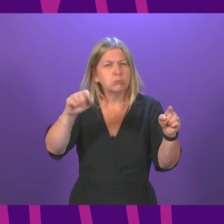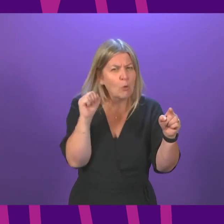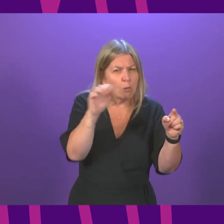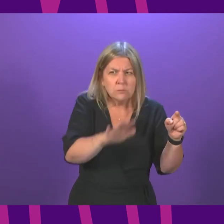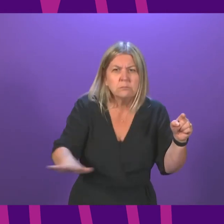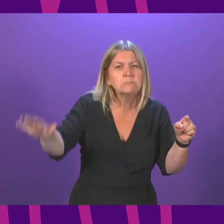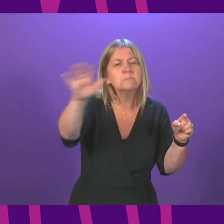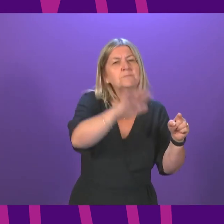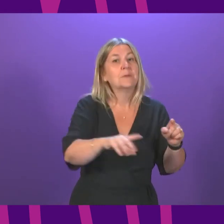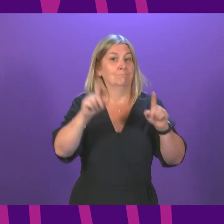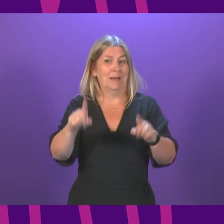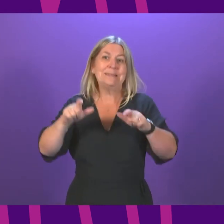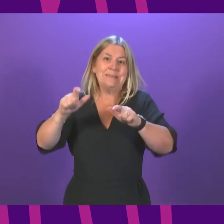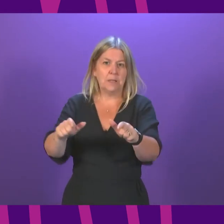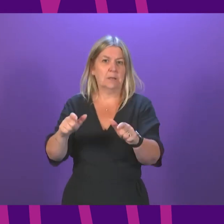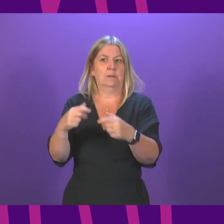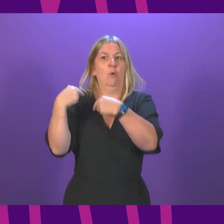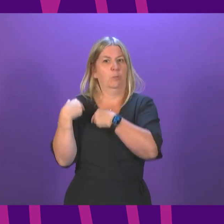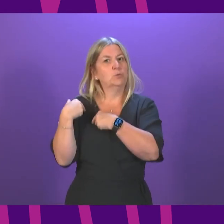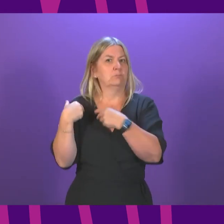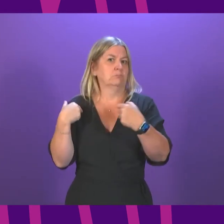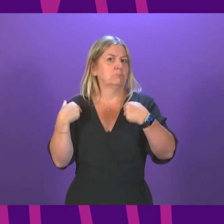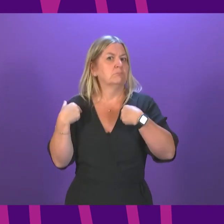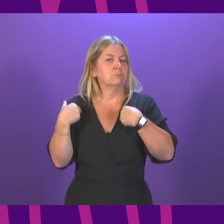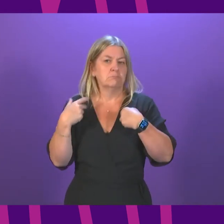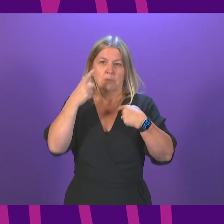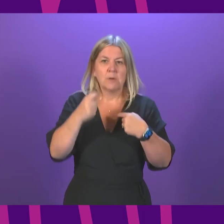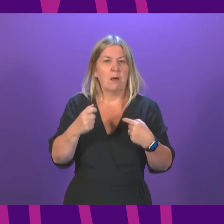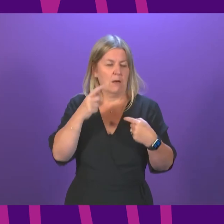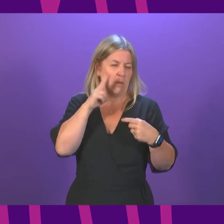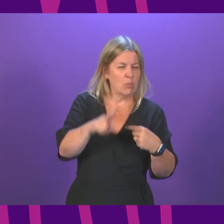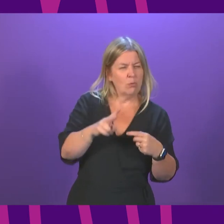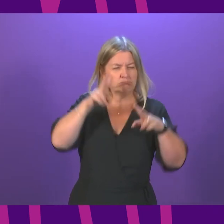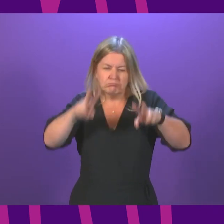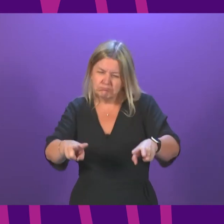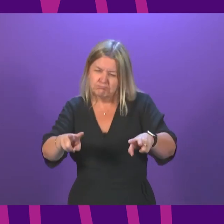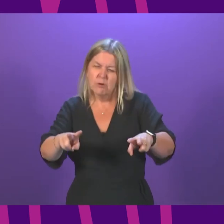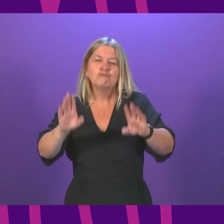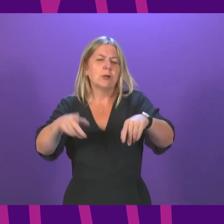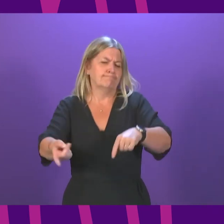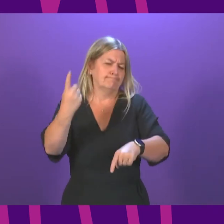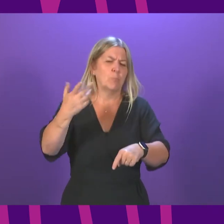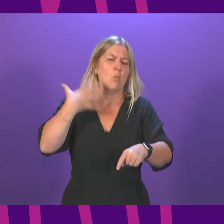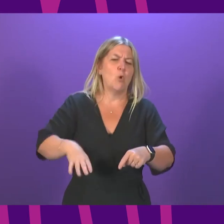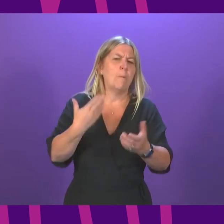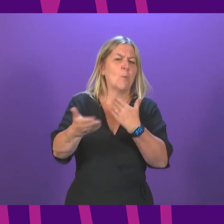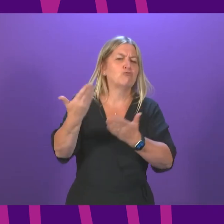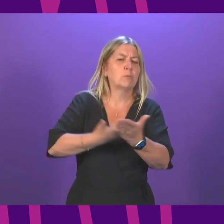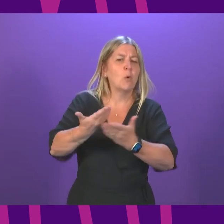our ability to exercise a power of oversight, should that be required later in the pandemic.